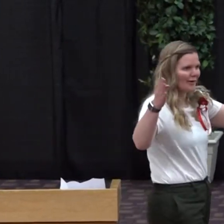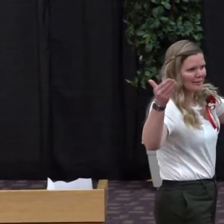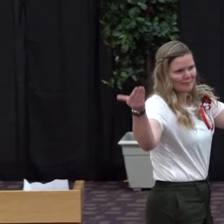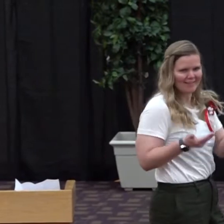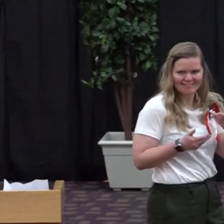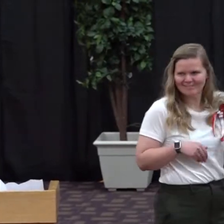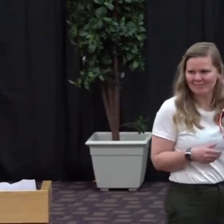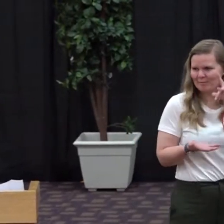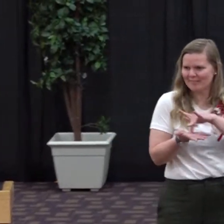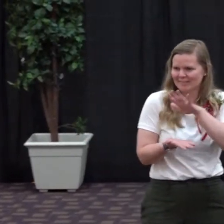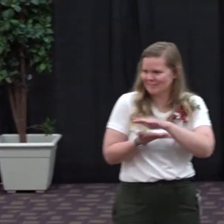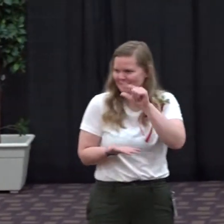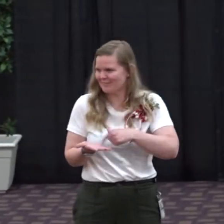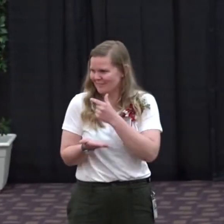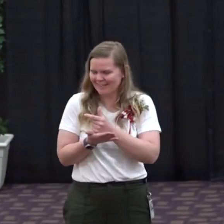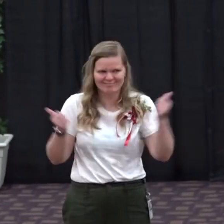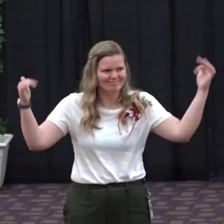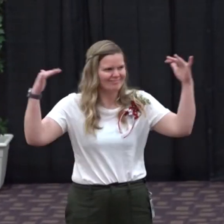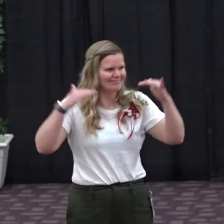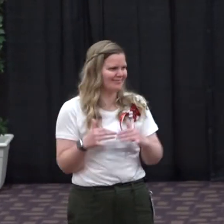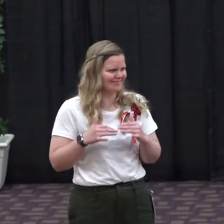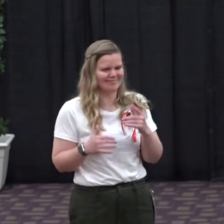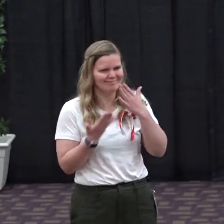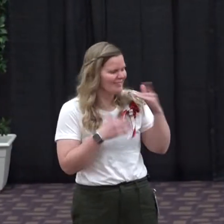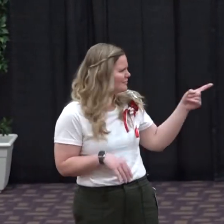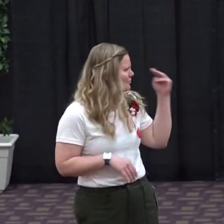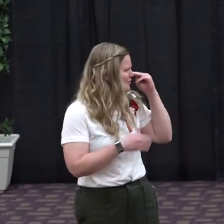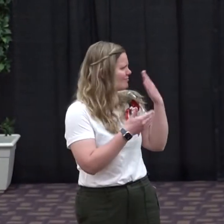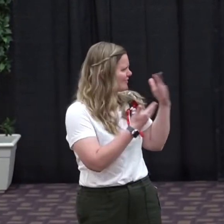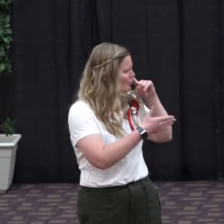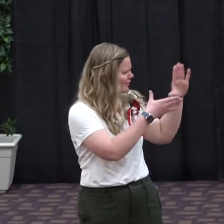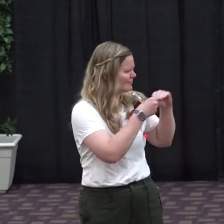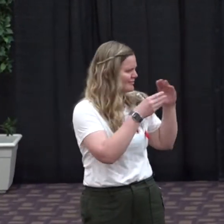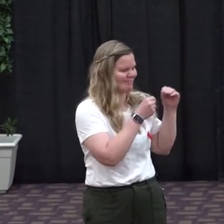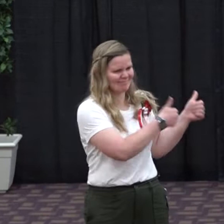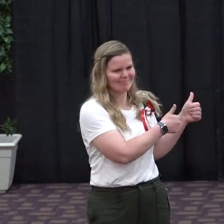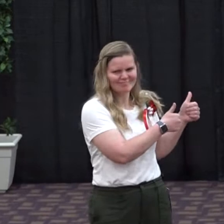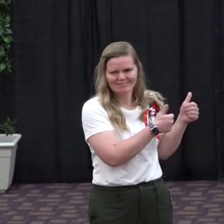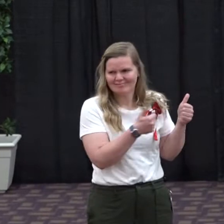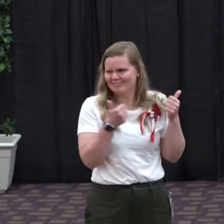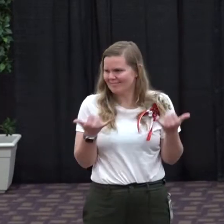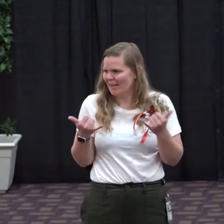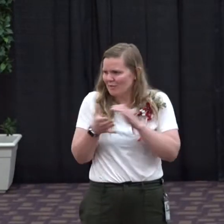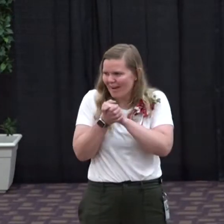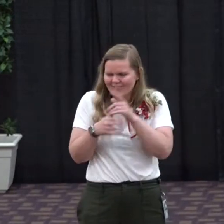Alright. Hello, and welcome! All you middle school graduates and everyone who is here. Thank you, Michelle, for your introduction.